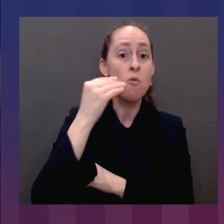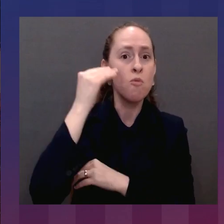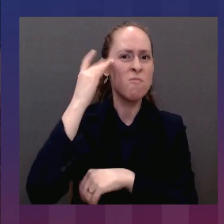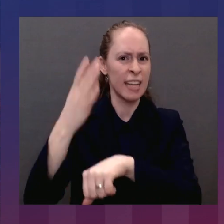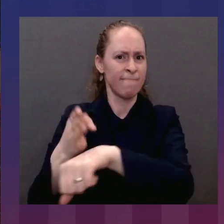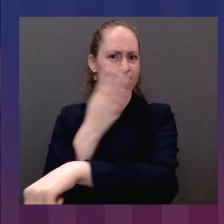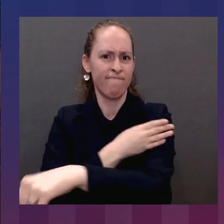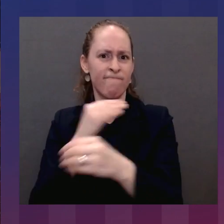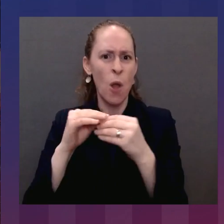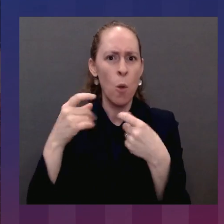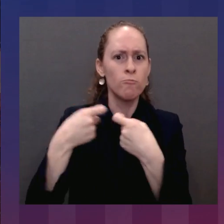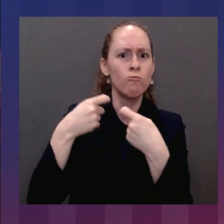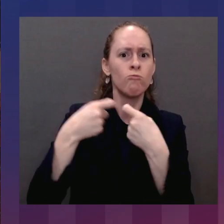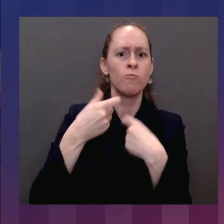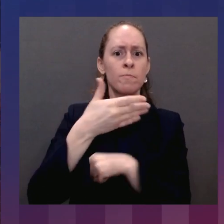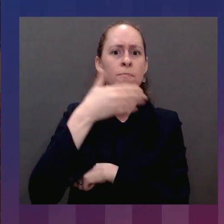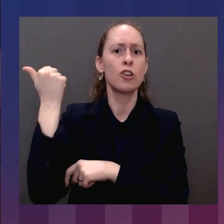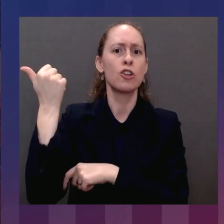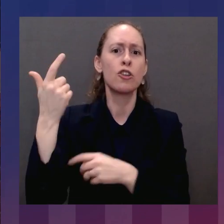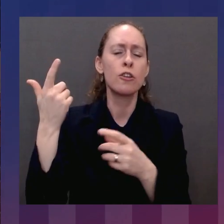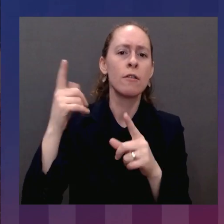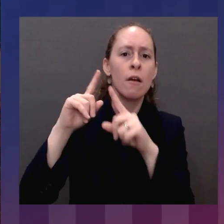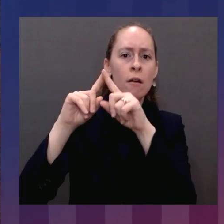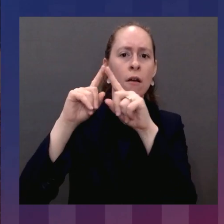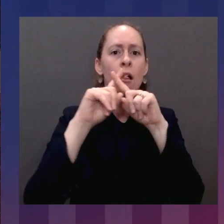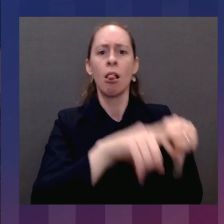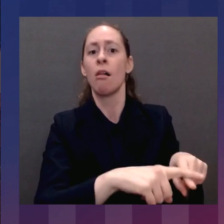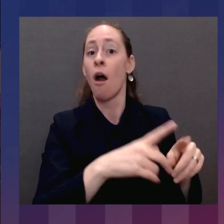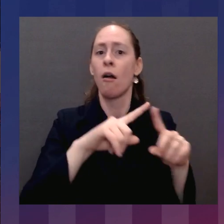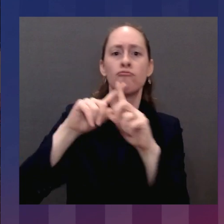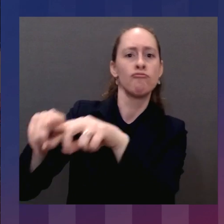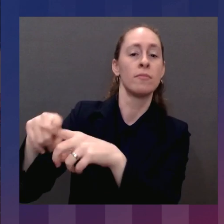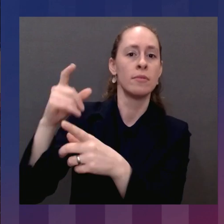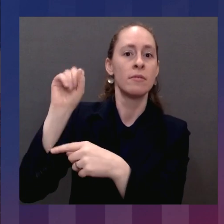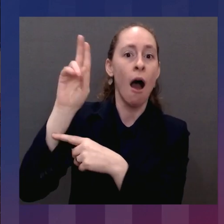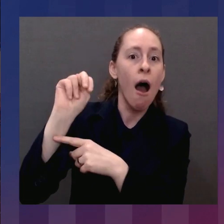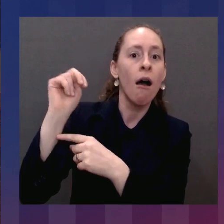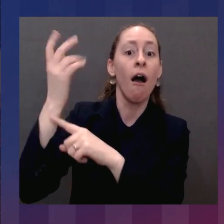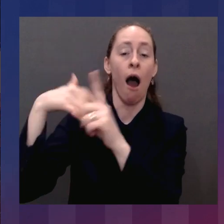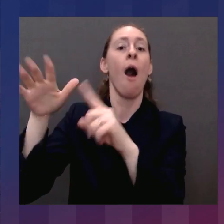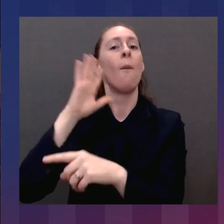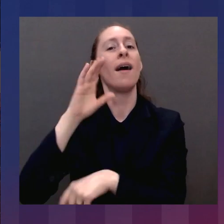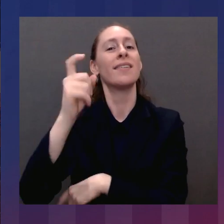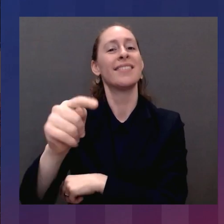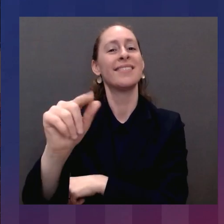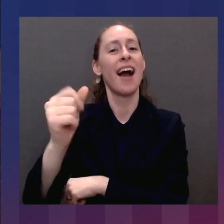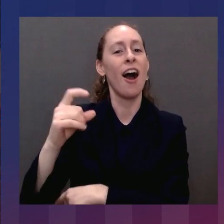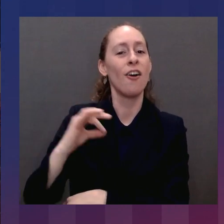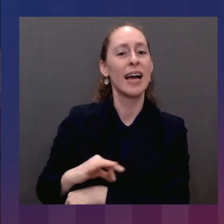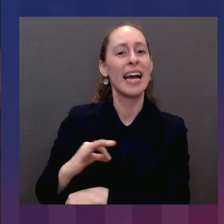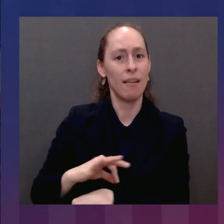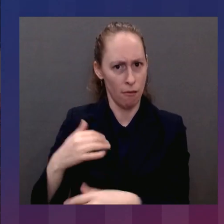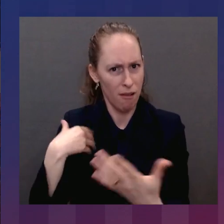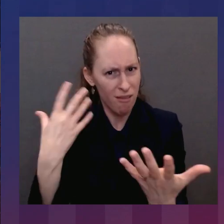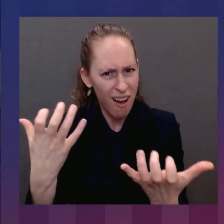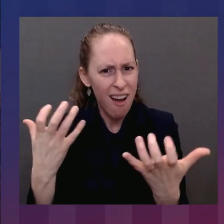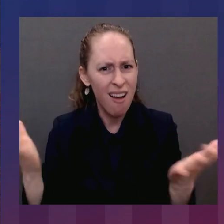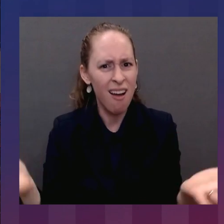double America's clean energy production in solar, wind, and so much more; lower the price of electric vehicles, saving you another $80 a month